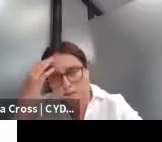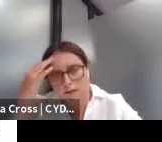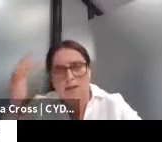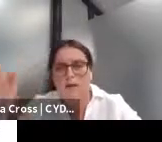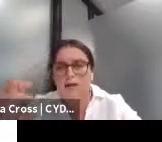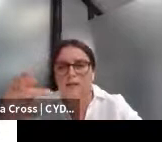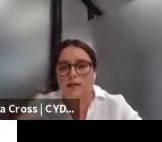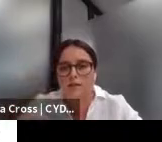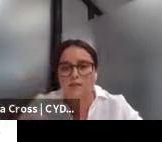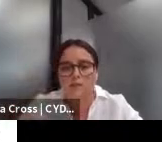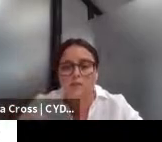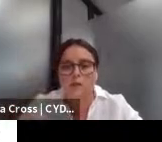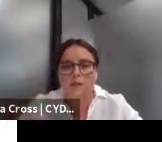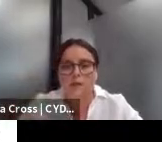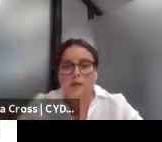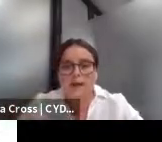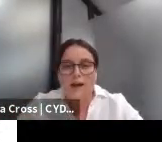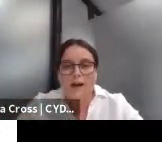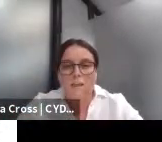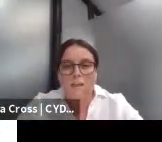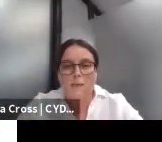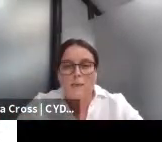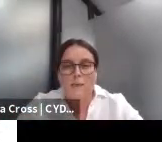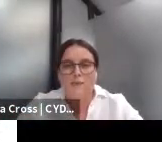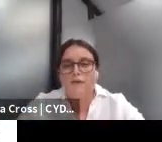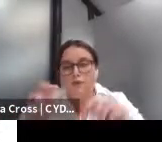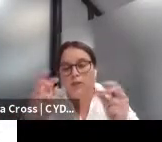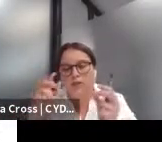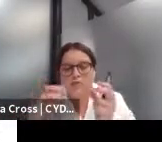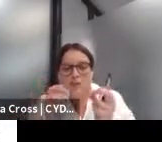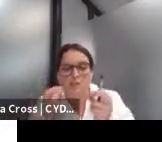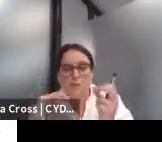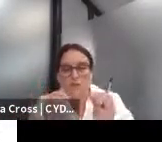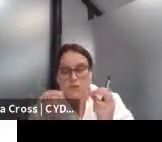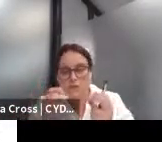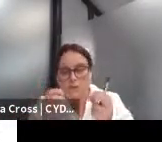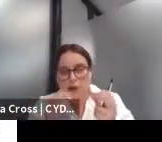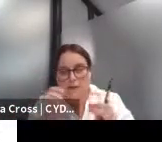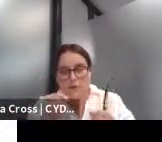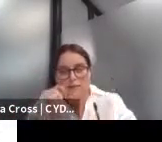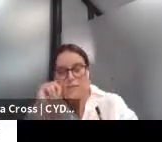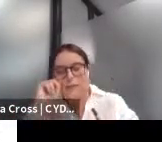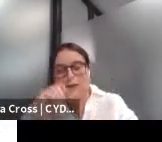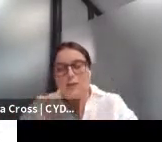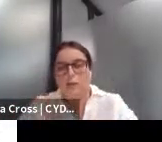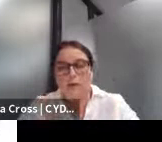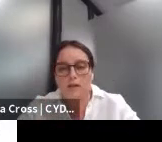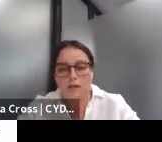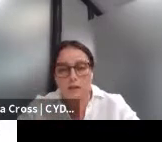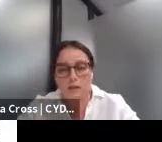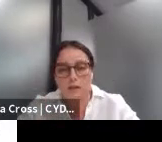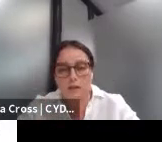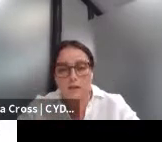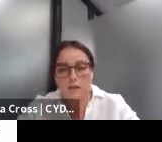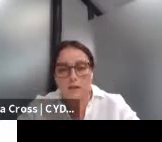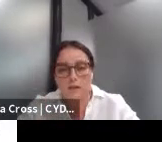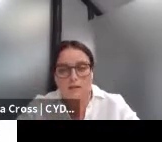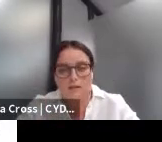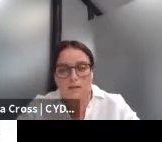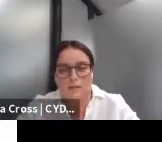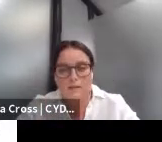assessment. There are also options for, I think it exists already , like a light touch review,